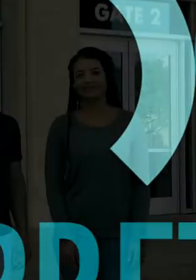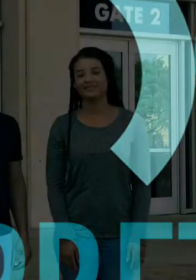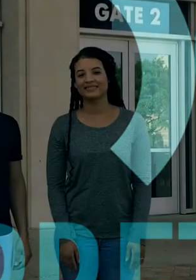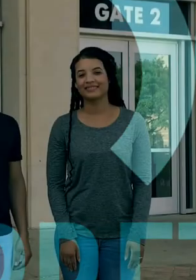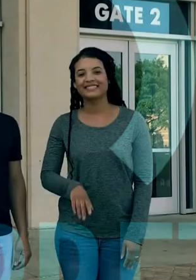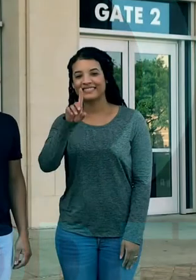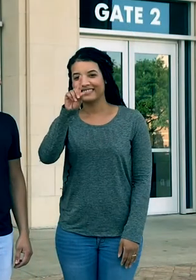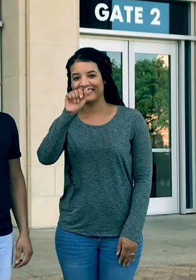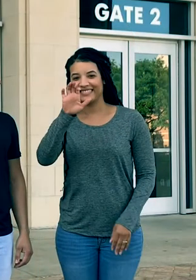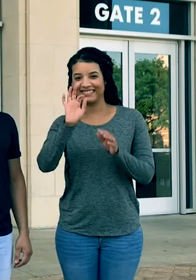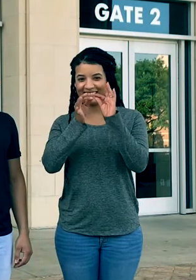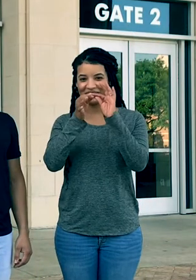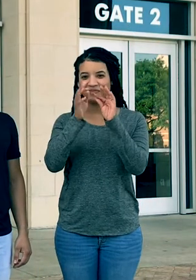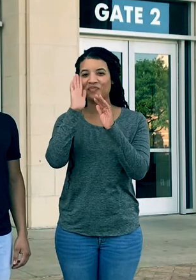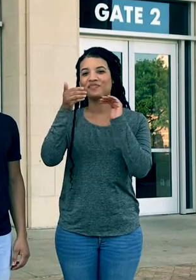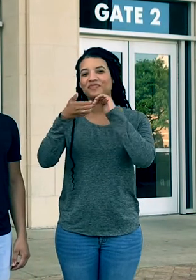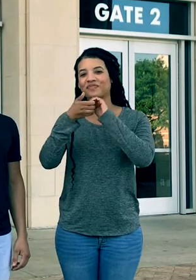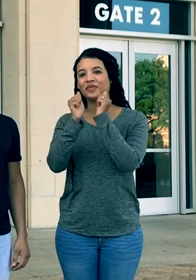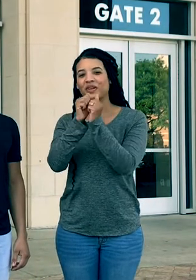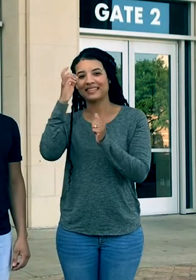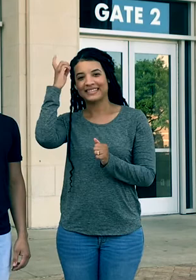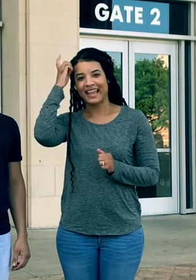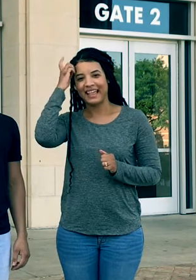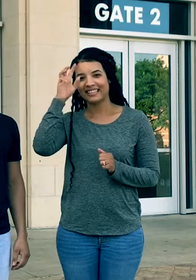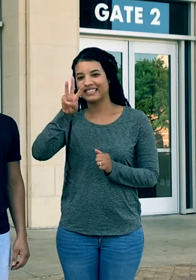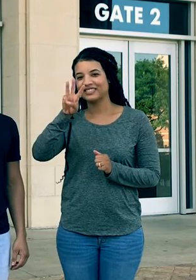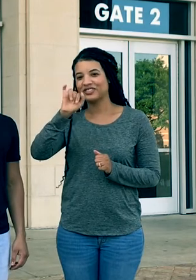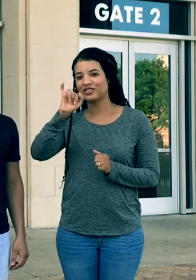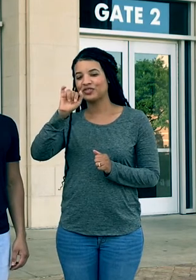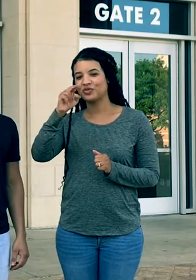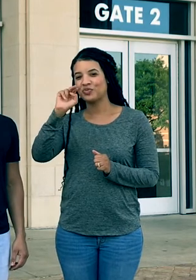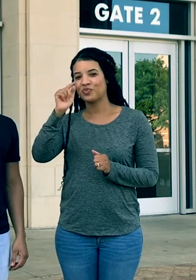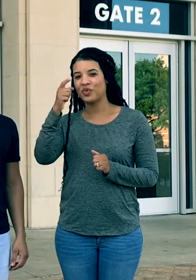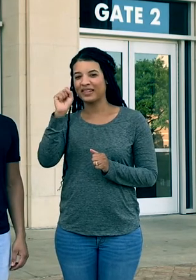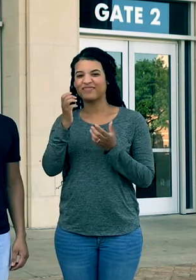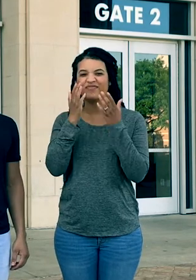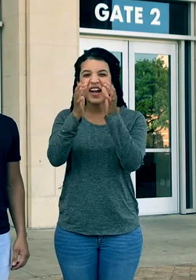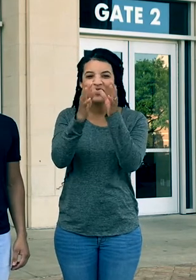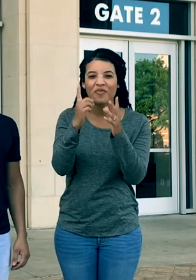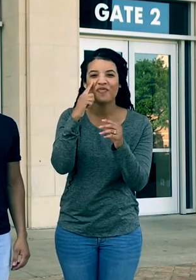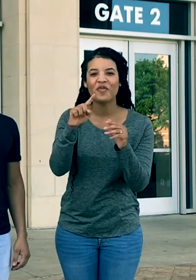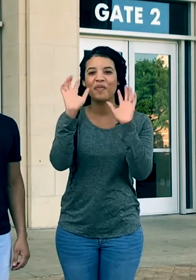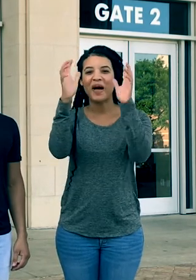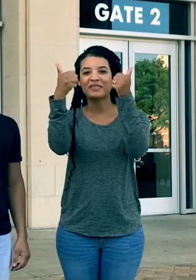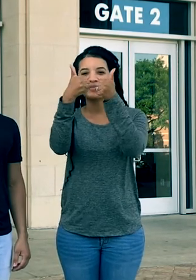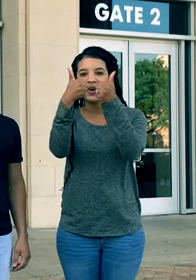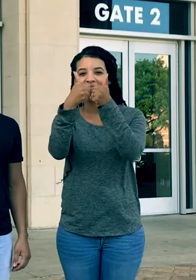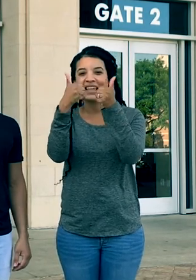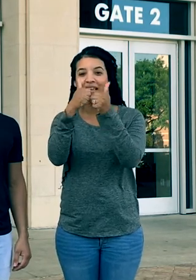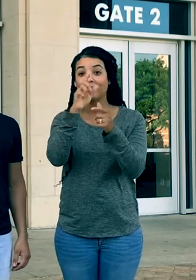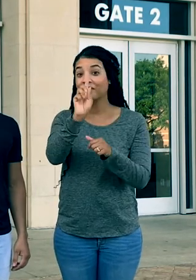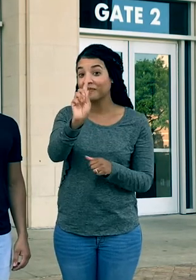DAC Interpreting will be partnering with Dallas Wings to provide interpreters for the basketball game